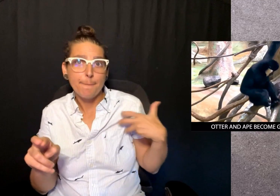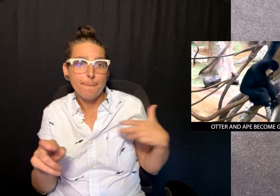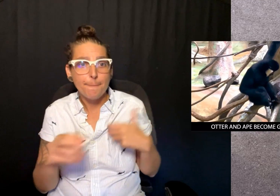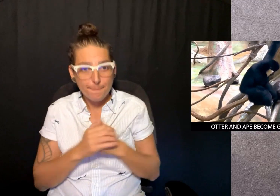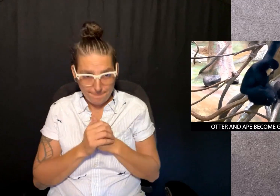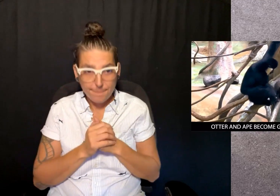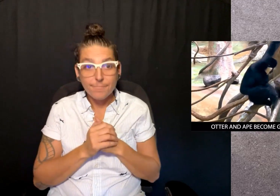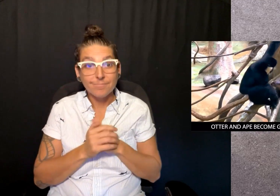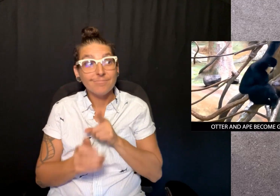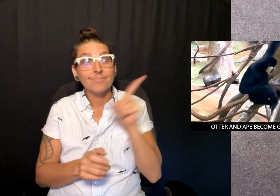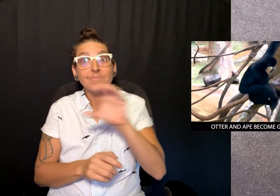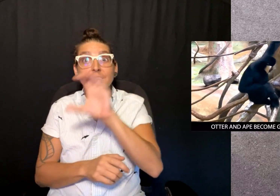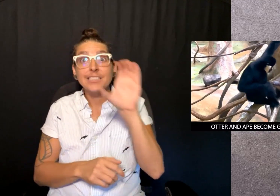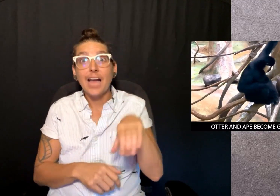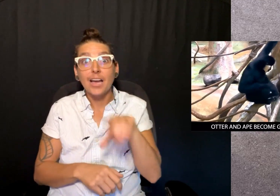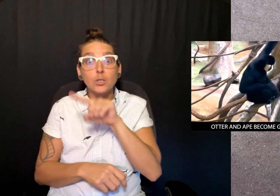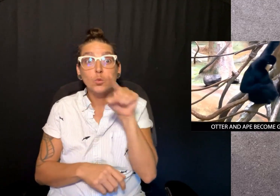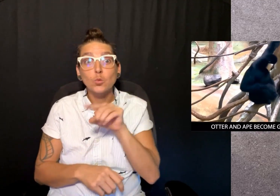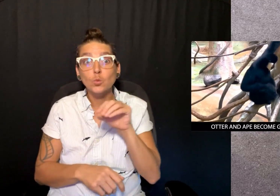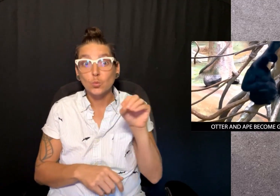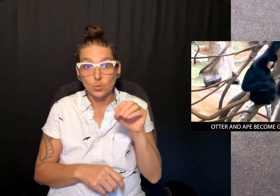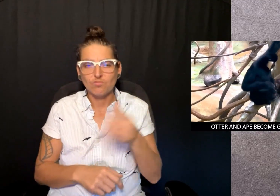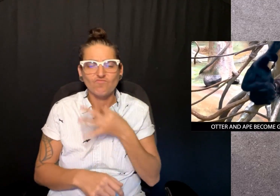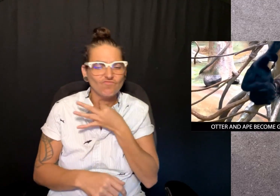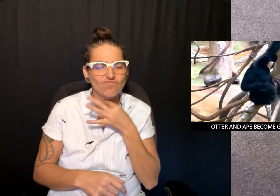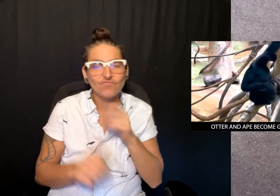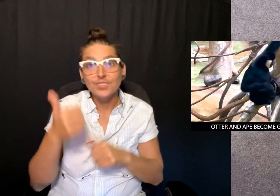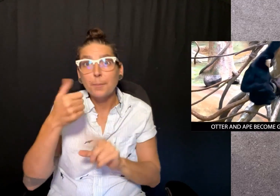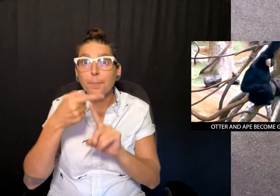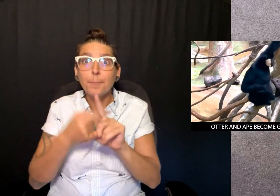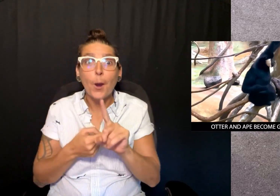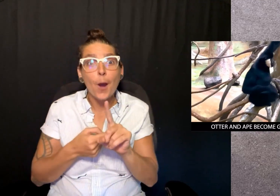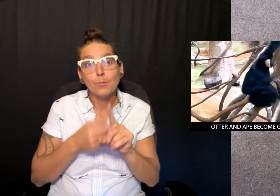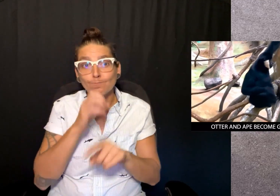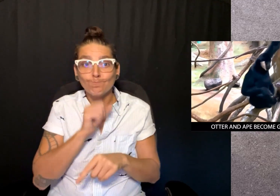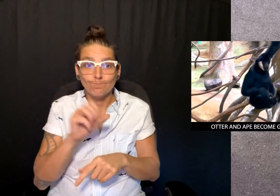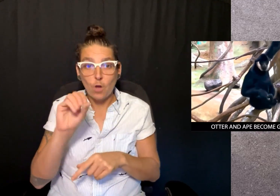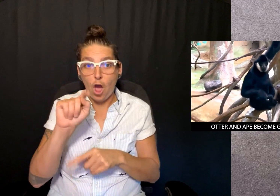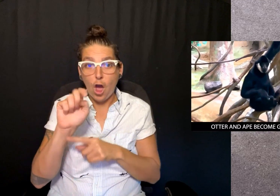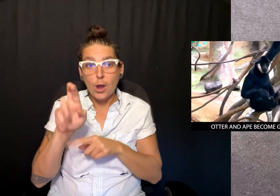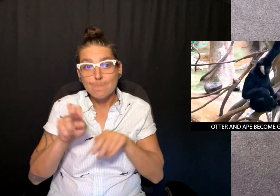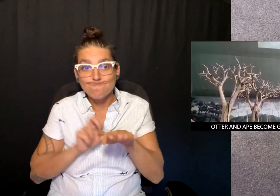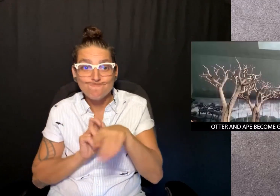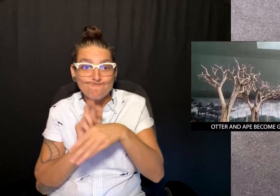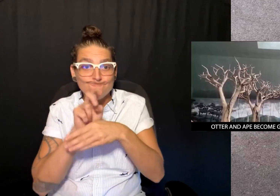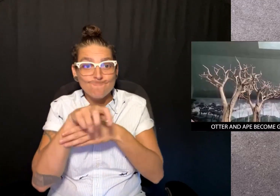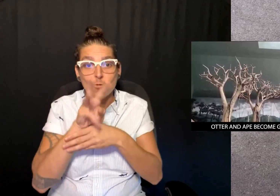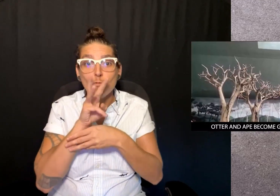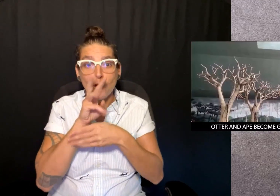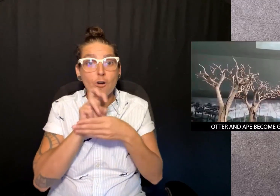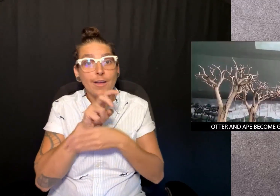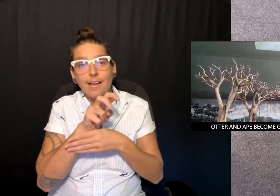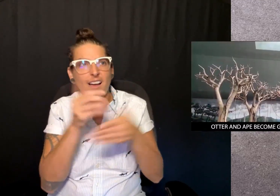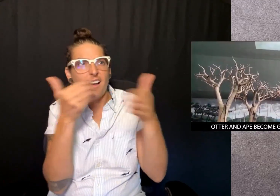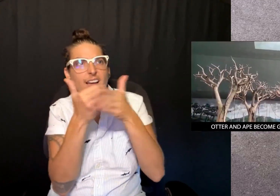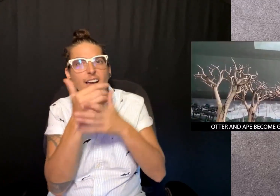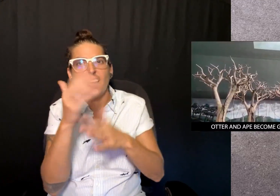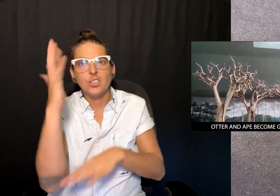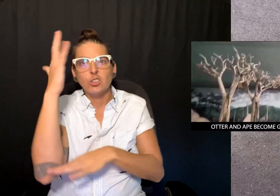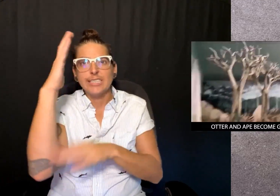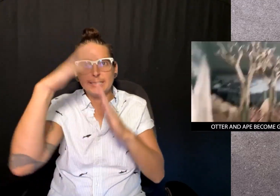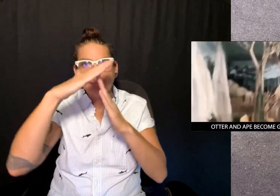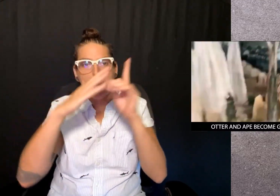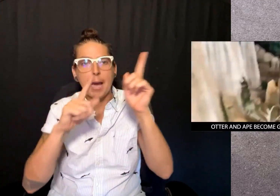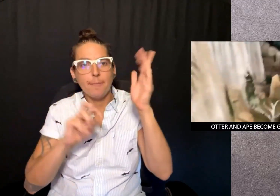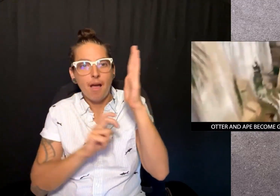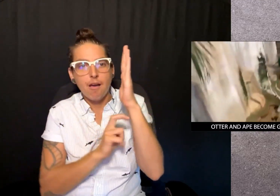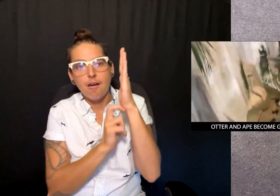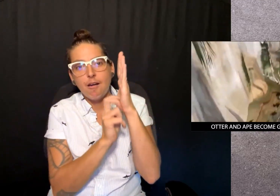and an ape at a zoo in Chicago a curious 10-month-old otter climbed out of the water climbed up